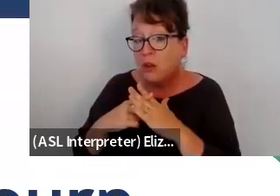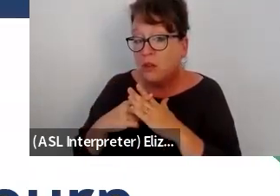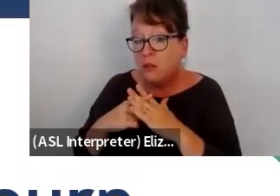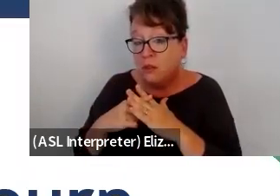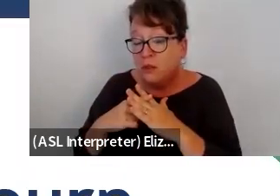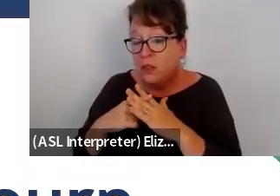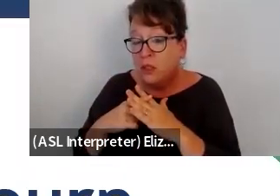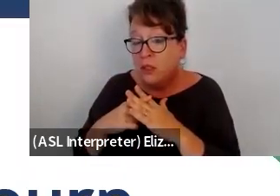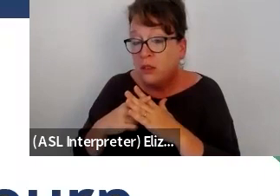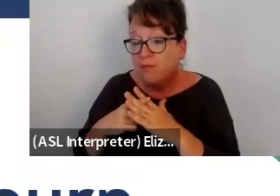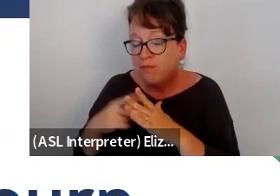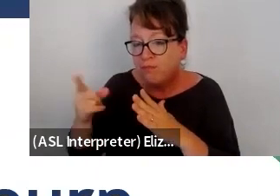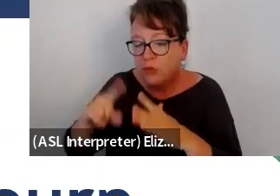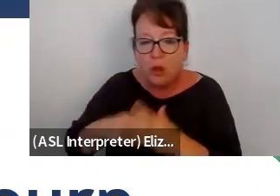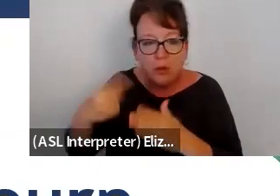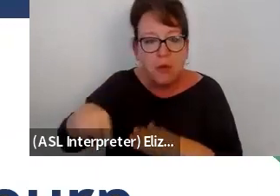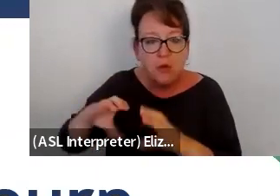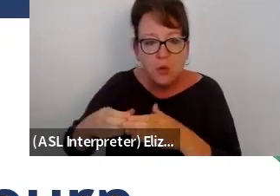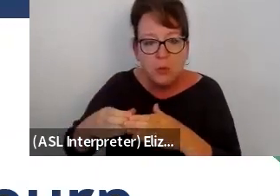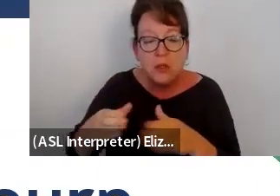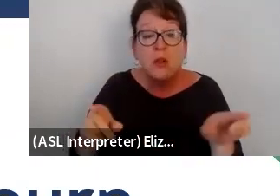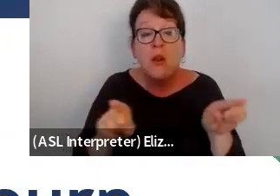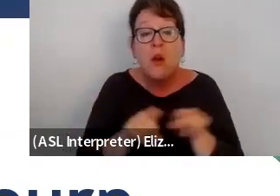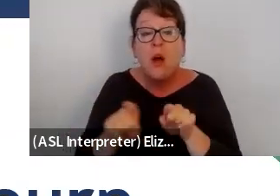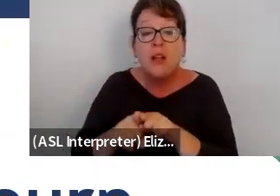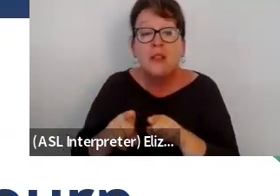In terms of fueling infrastructure that is eligible,